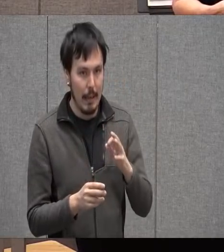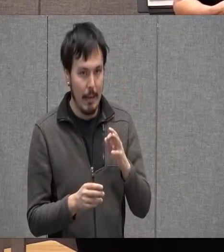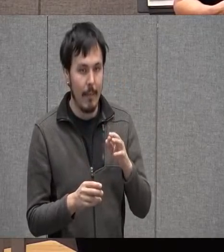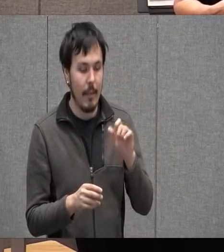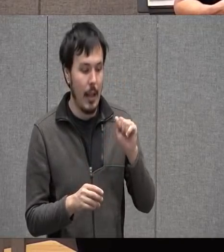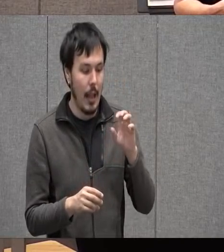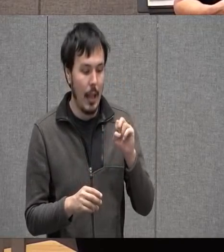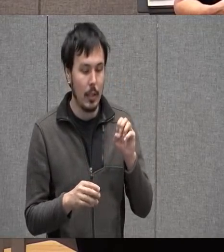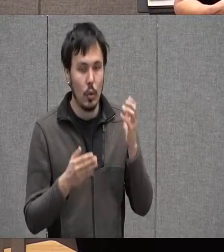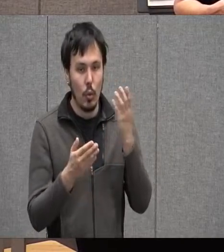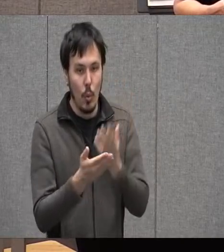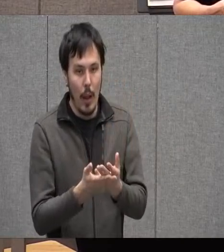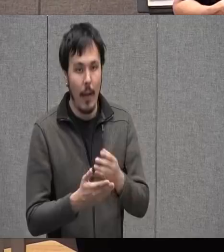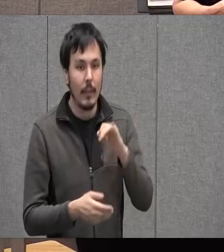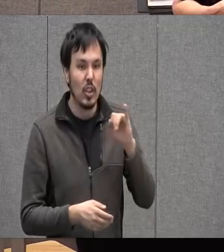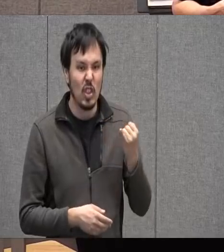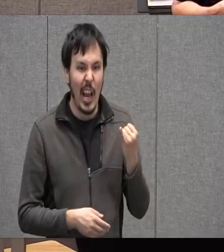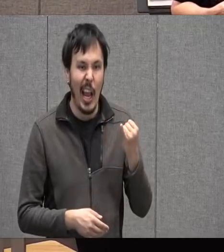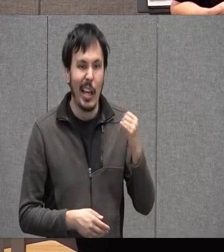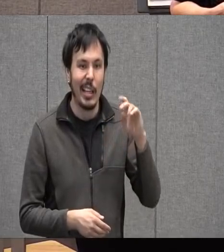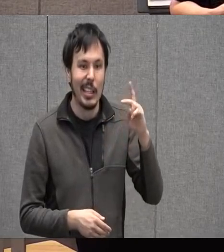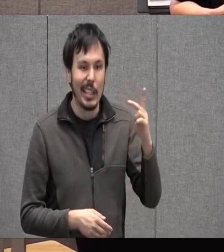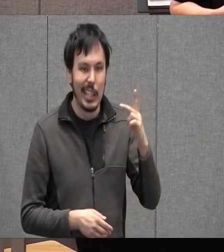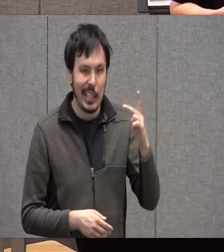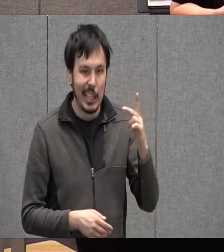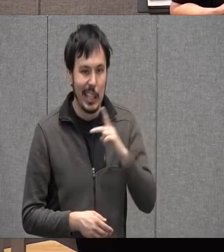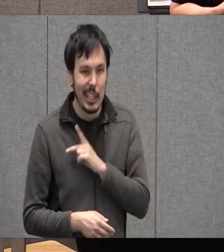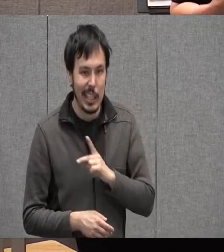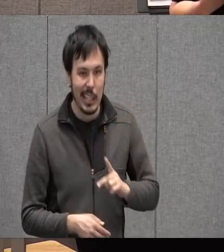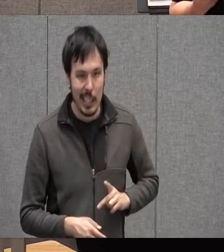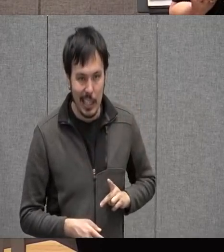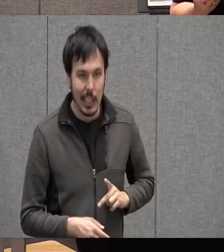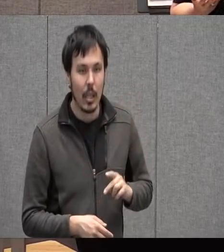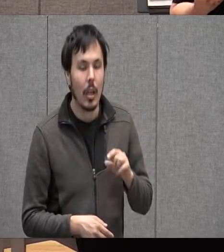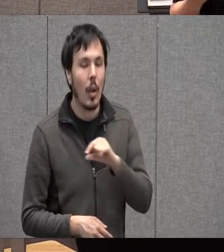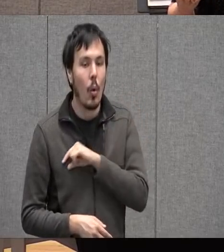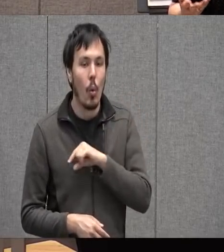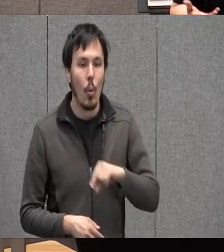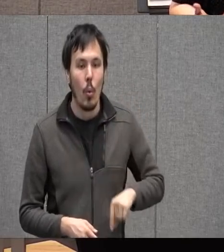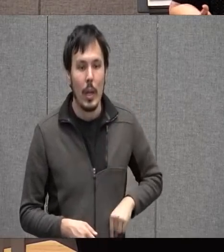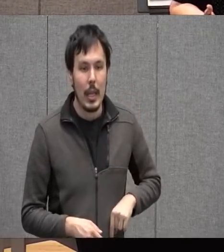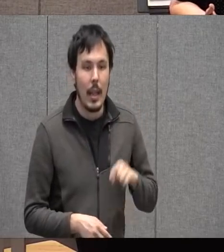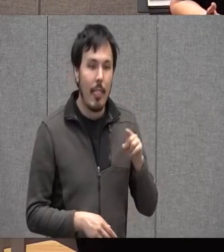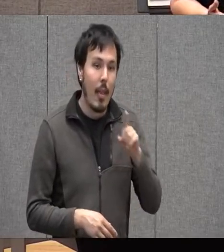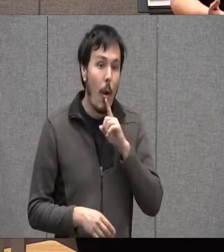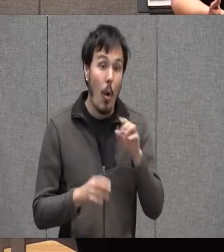A jack, king, or a queen is going to be worth, the face cards are going to be worth 10.